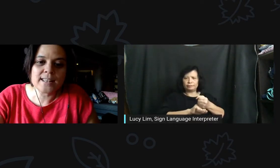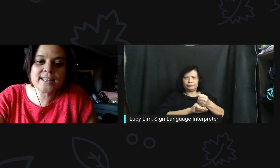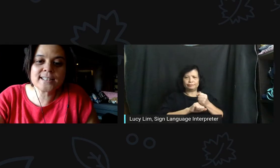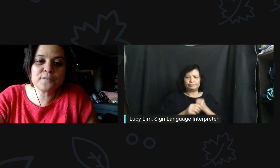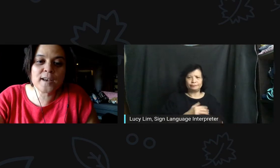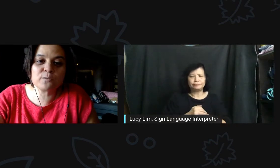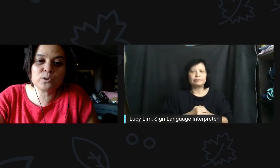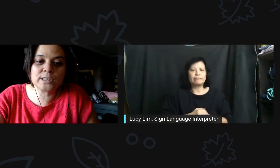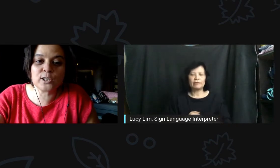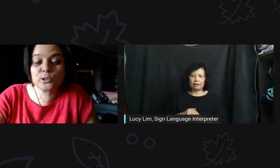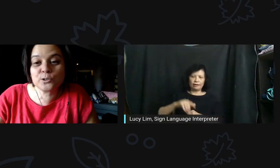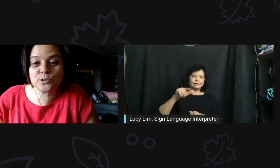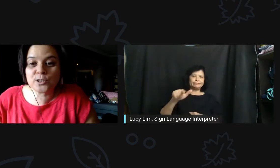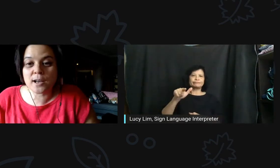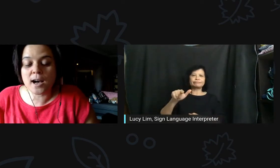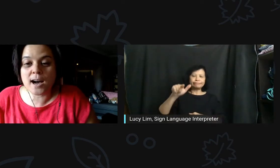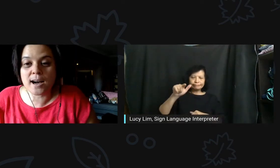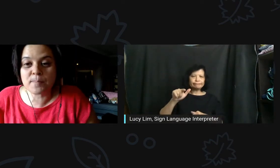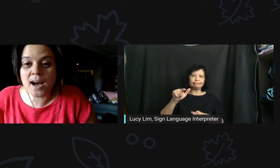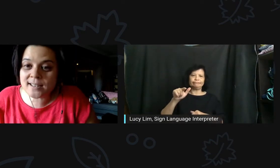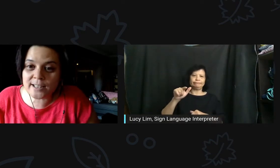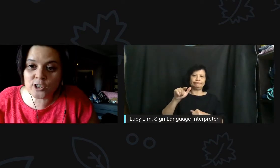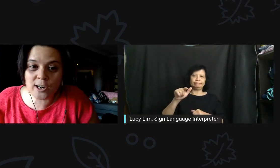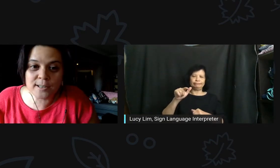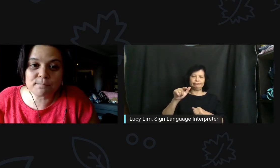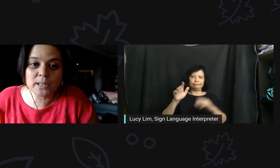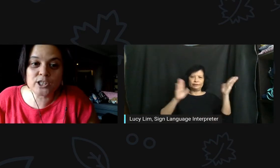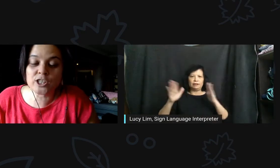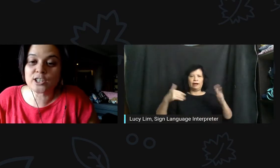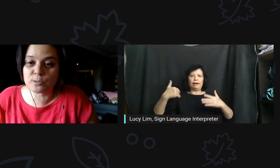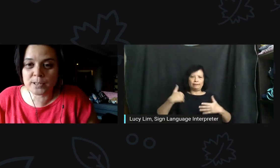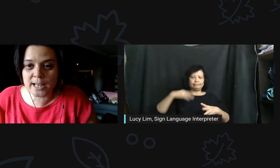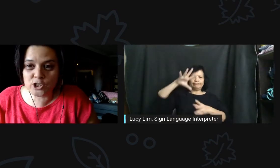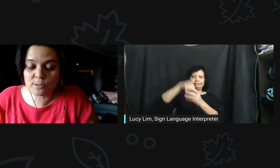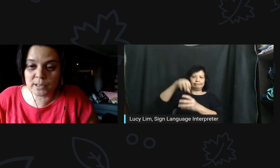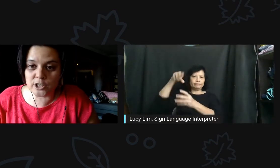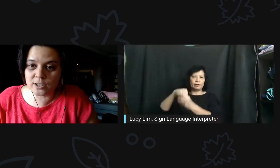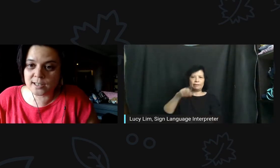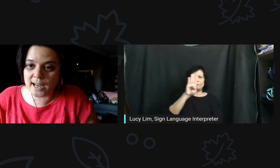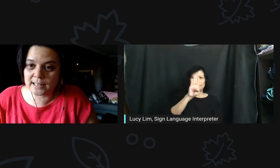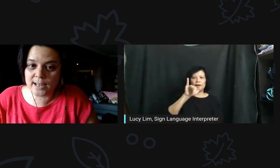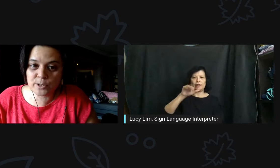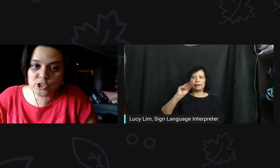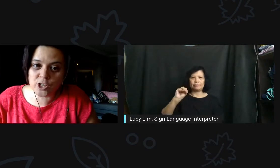This event will include Bahasa Isyarat Malaysia interpretation, Malaysian Sign Language